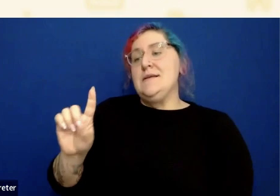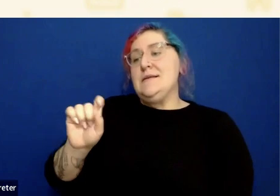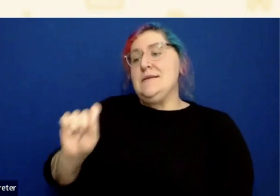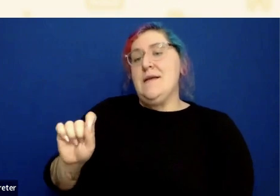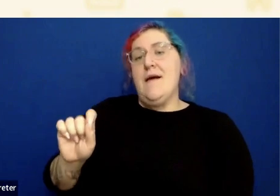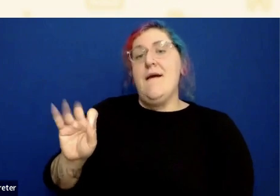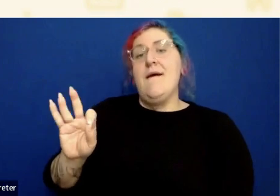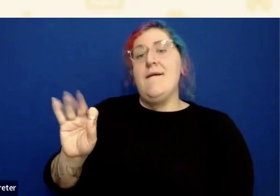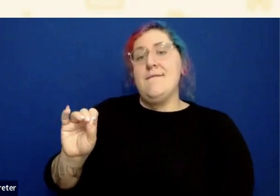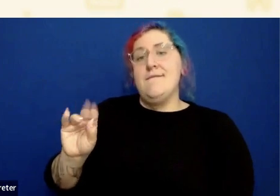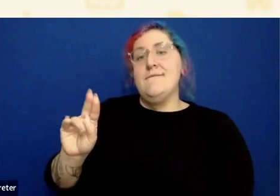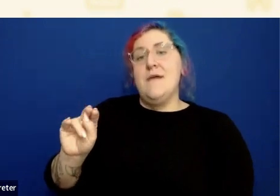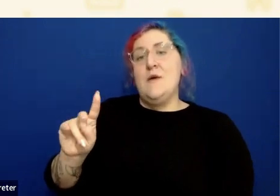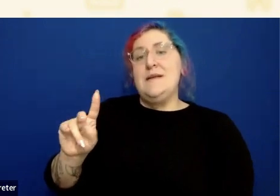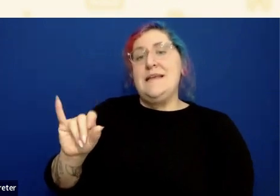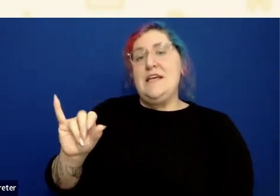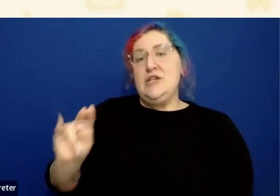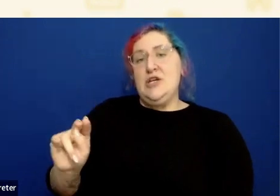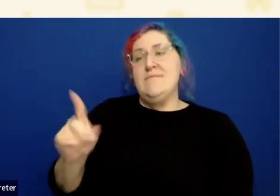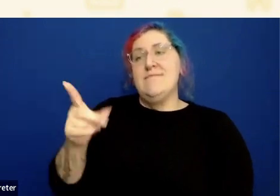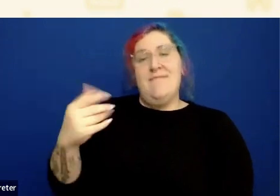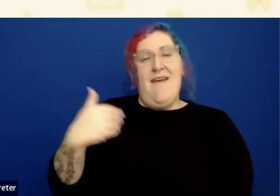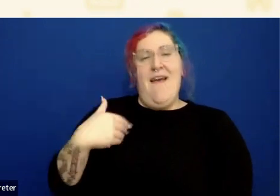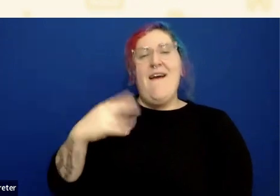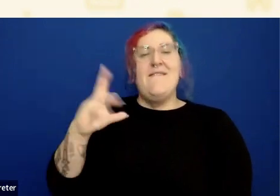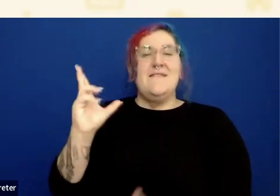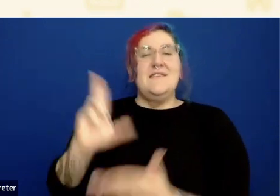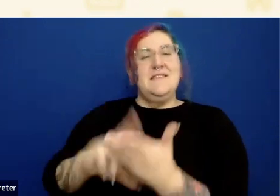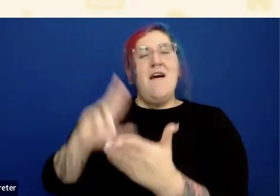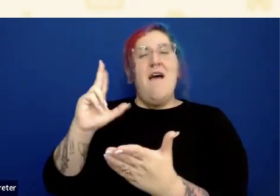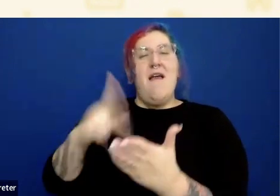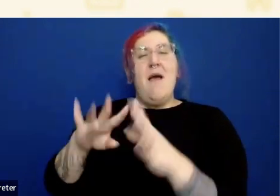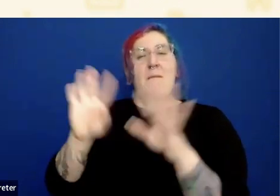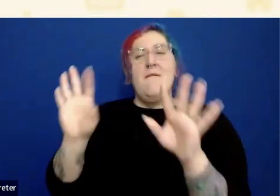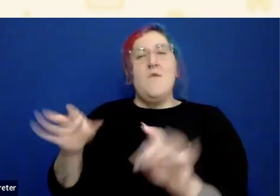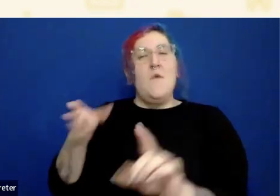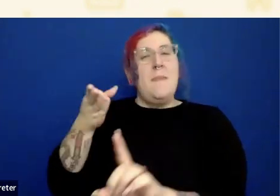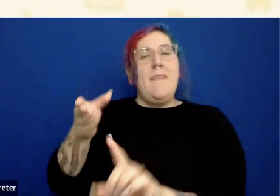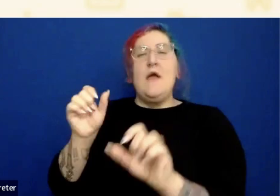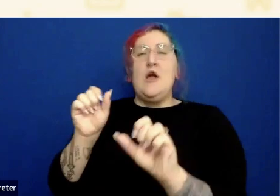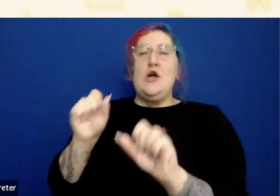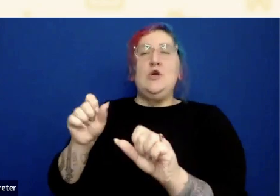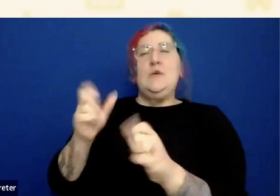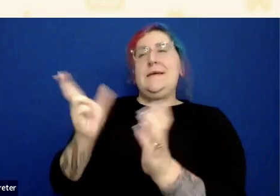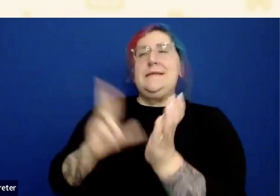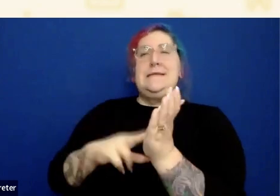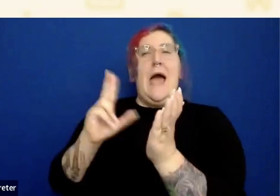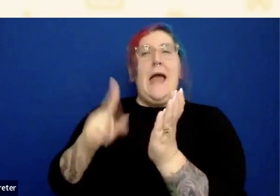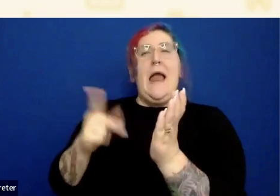There’s a sign up form there that you can sign up to keep up to date on things happening.